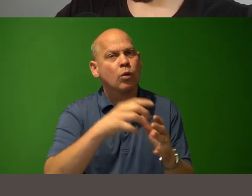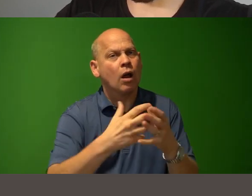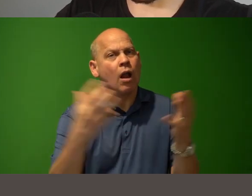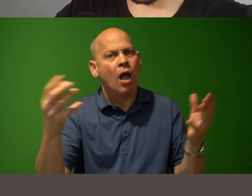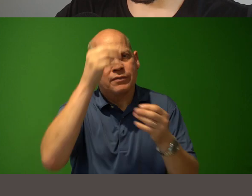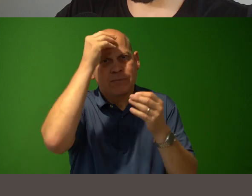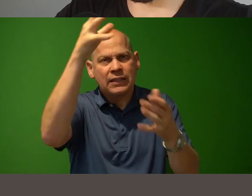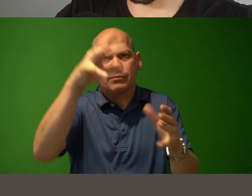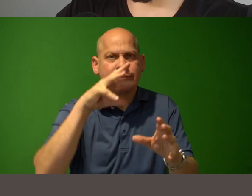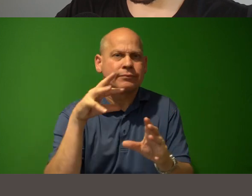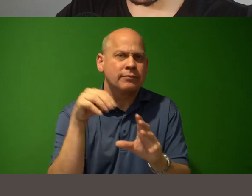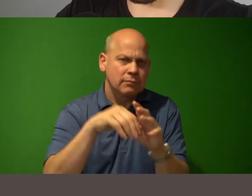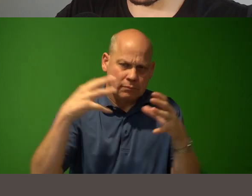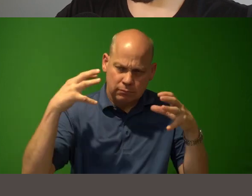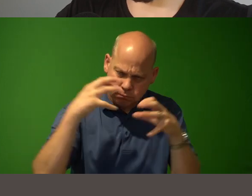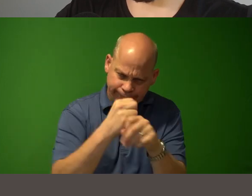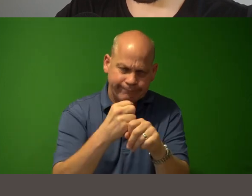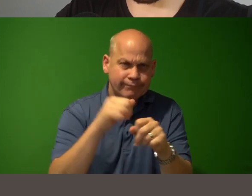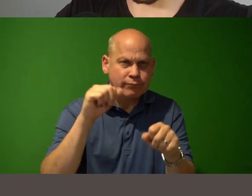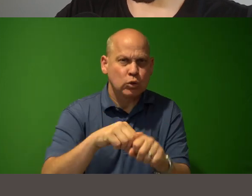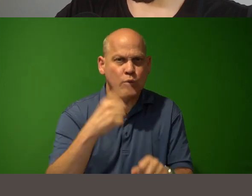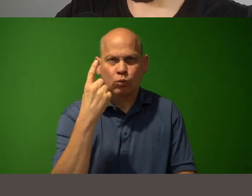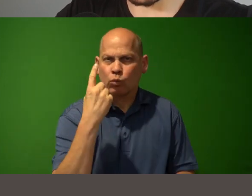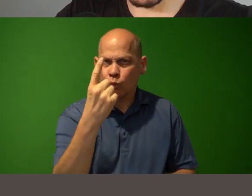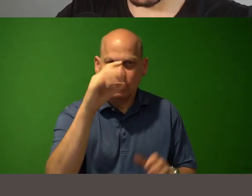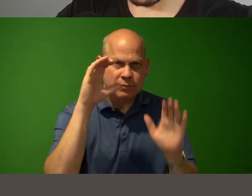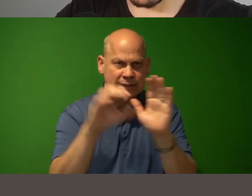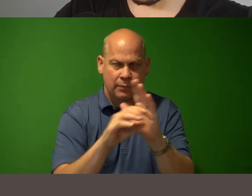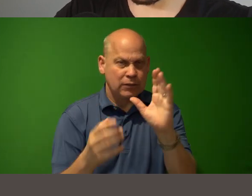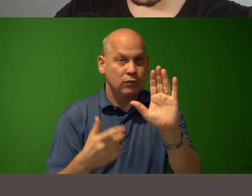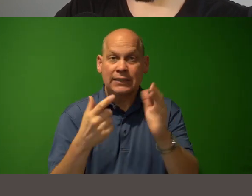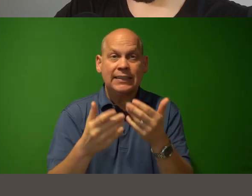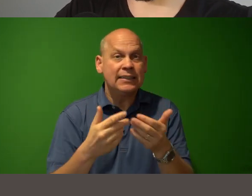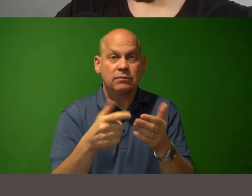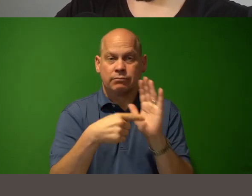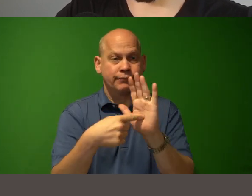of information compacted into one image that you can share very quickly.